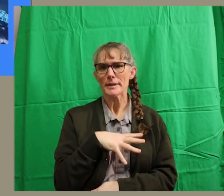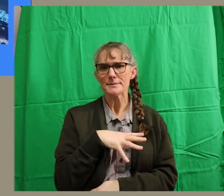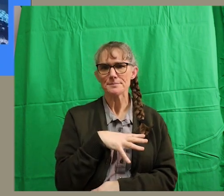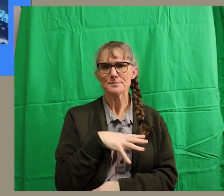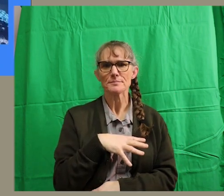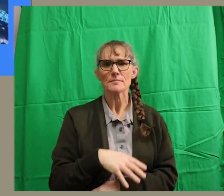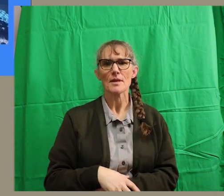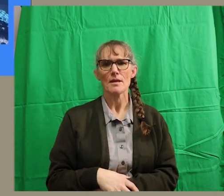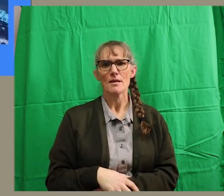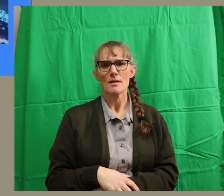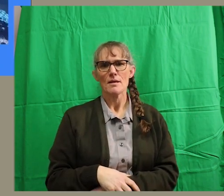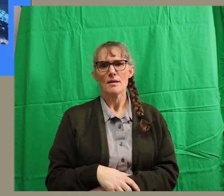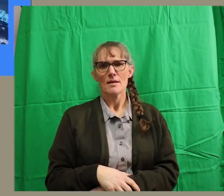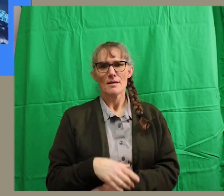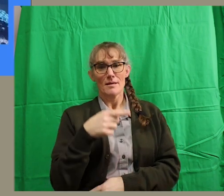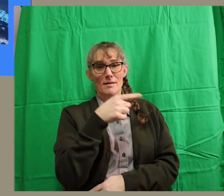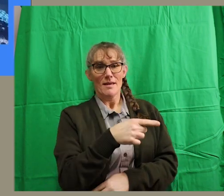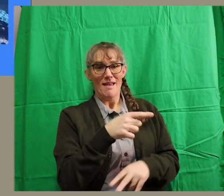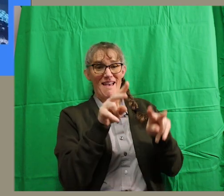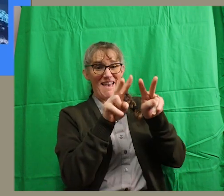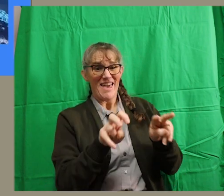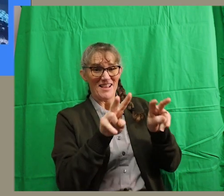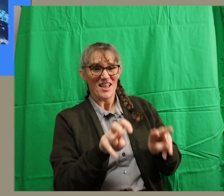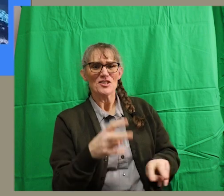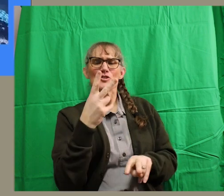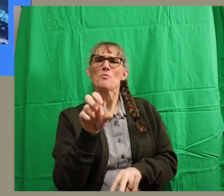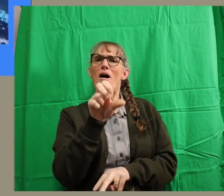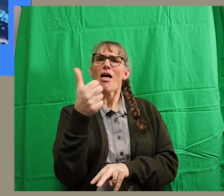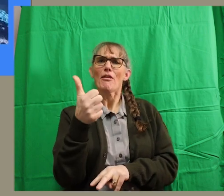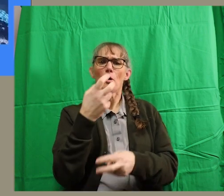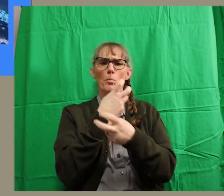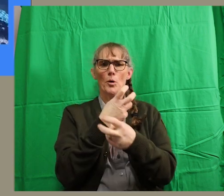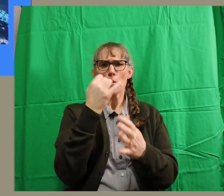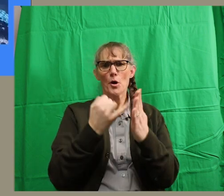um So, this person actually looked at two other paleo-artists work, as well,